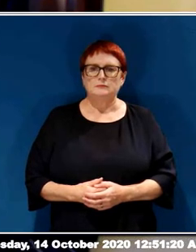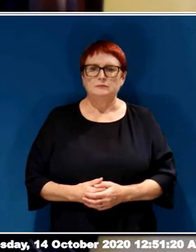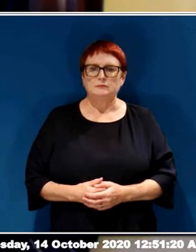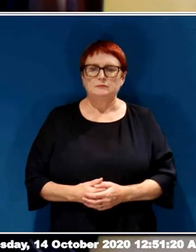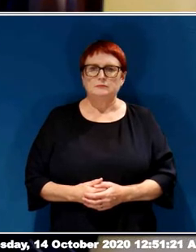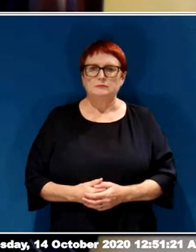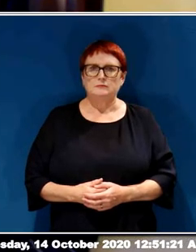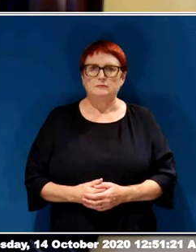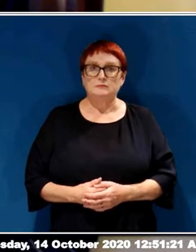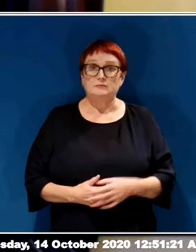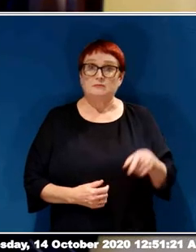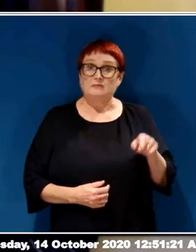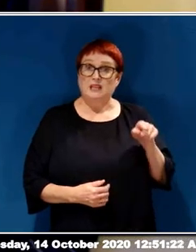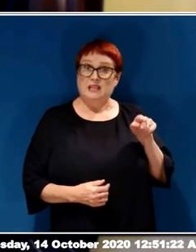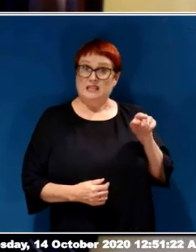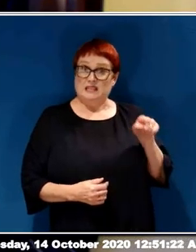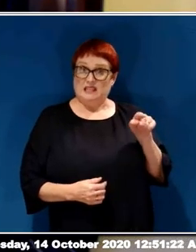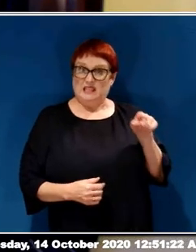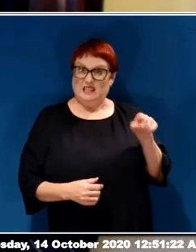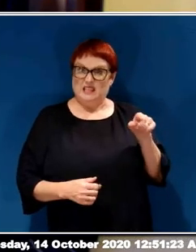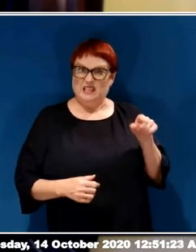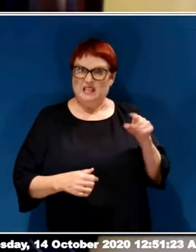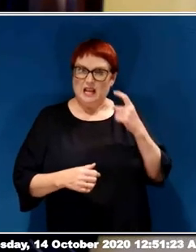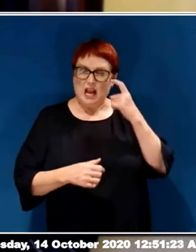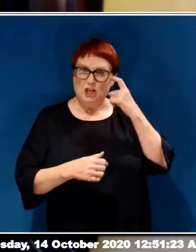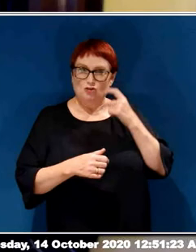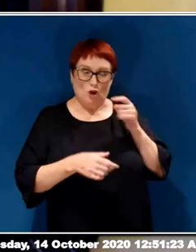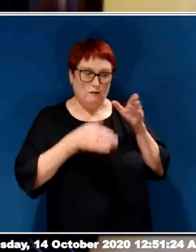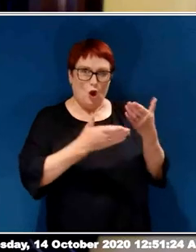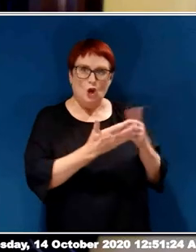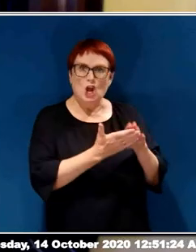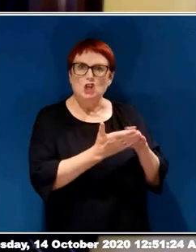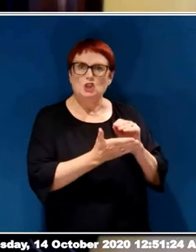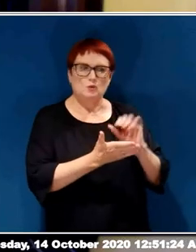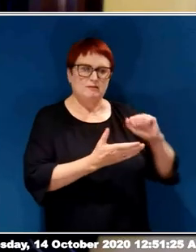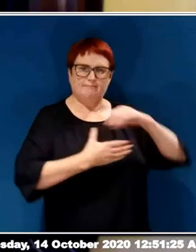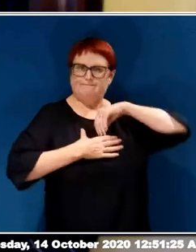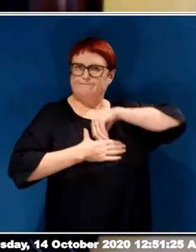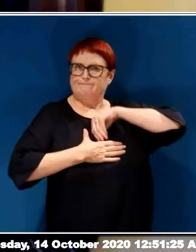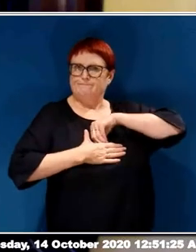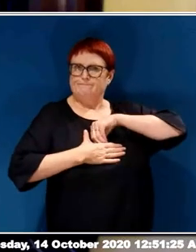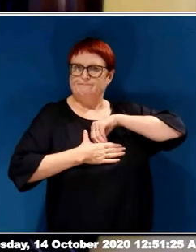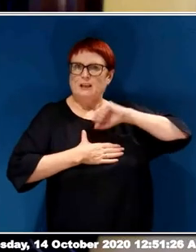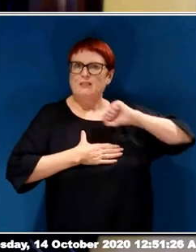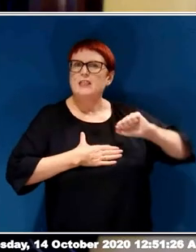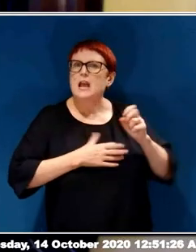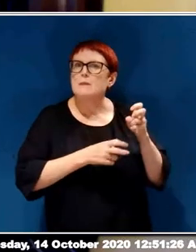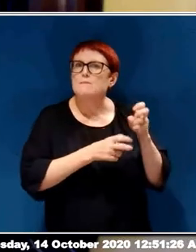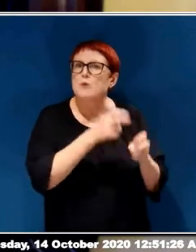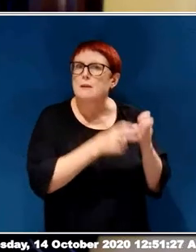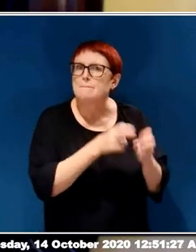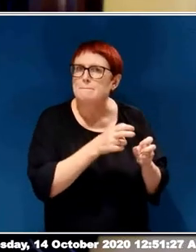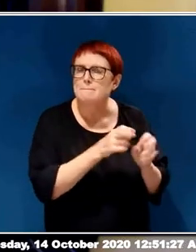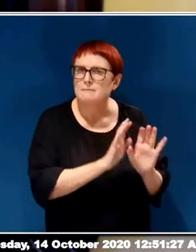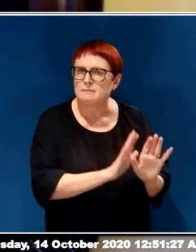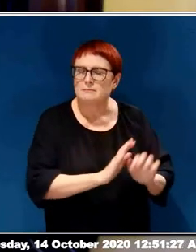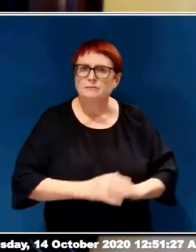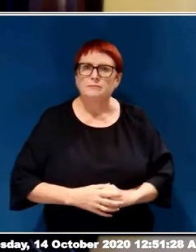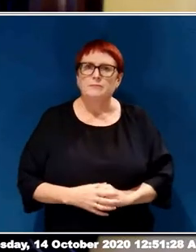themselves rather than addressing what's going on in the classroom that might be generating a barrier